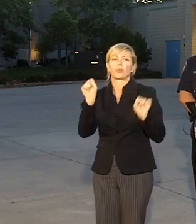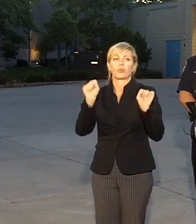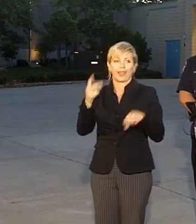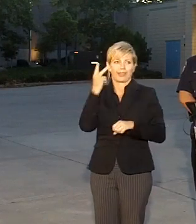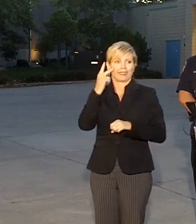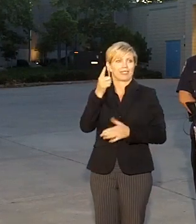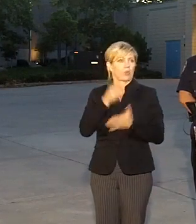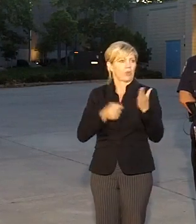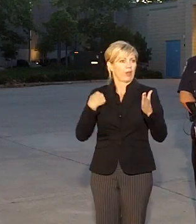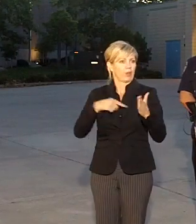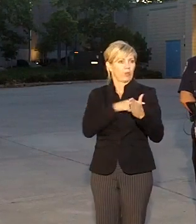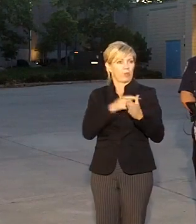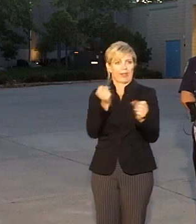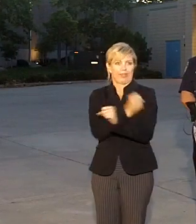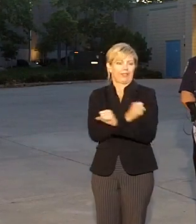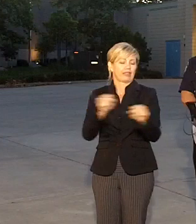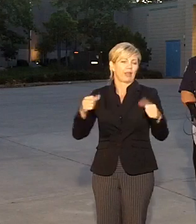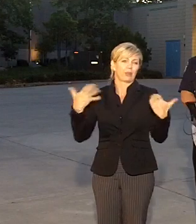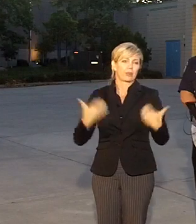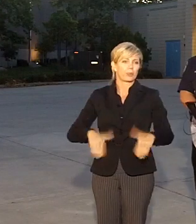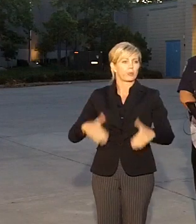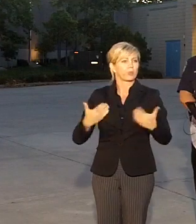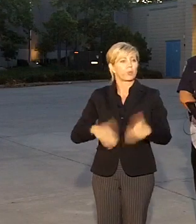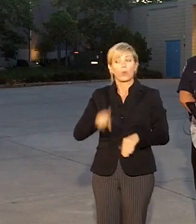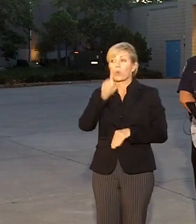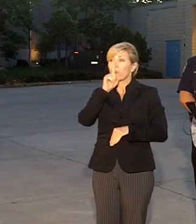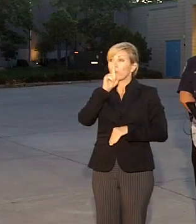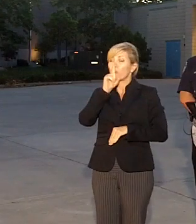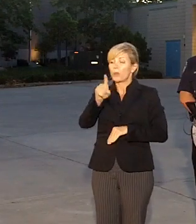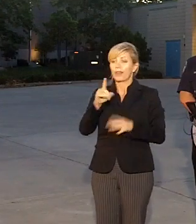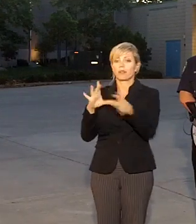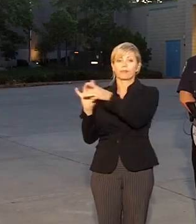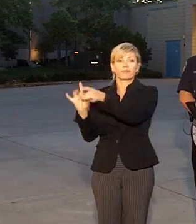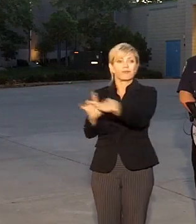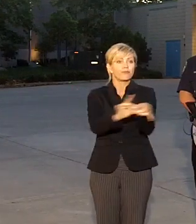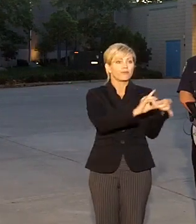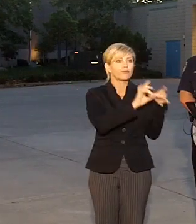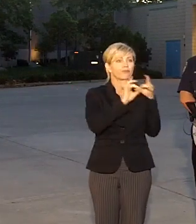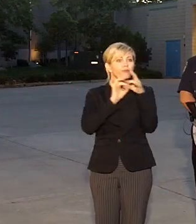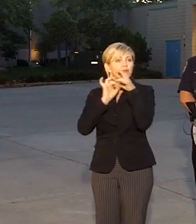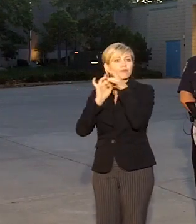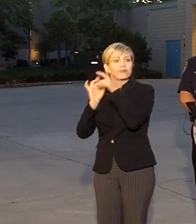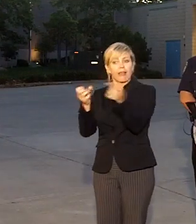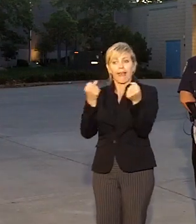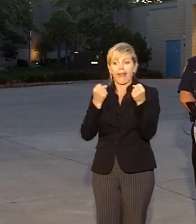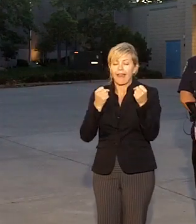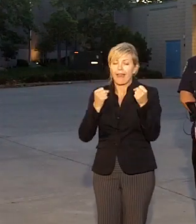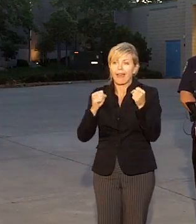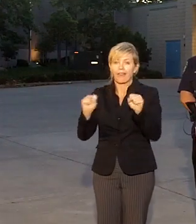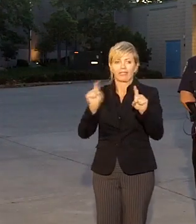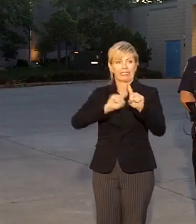was really a joint effort we worked with all the agencies throughout throughout the county